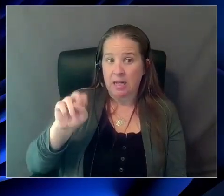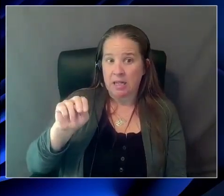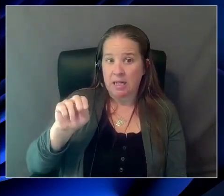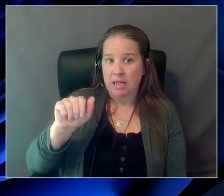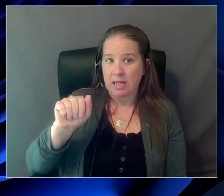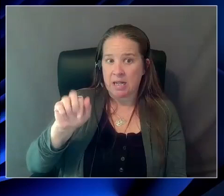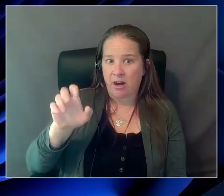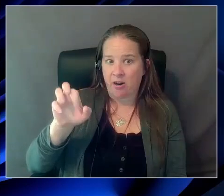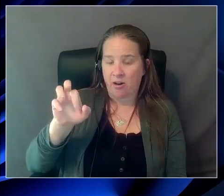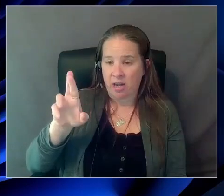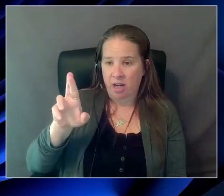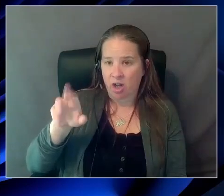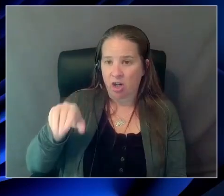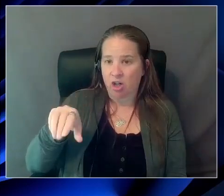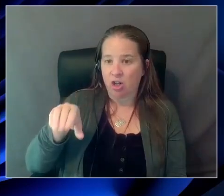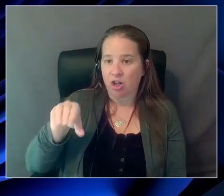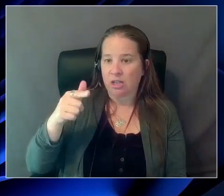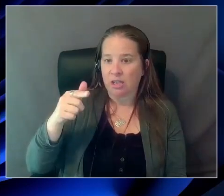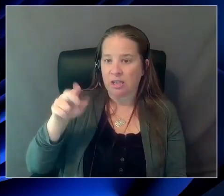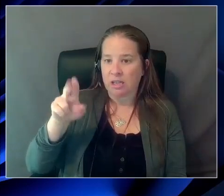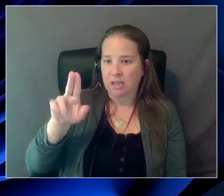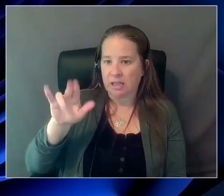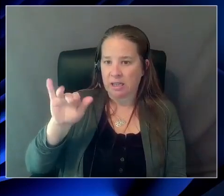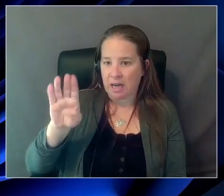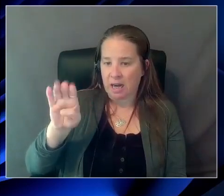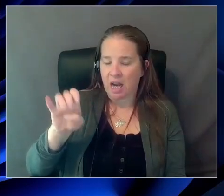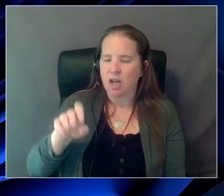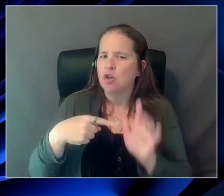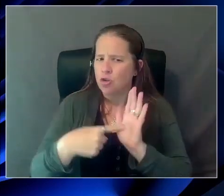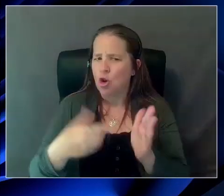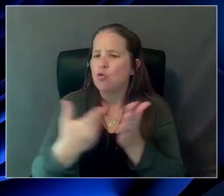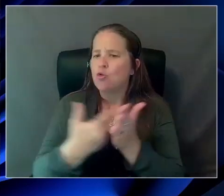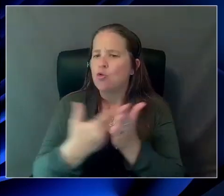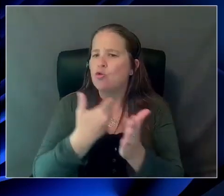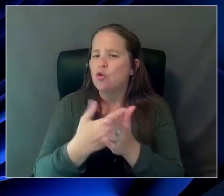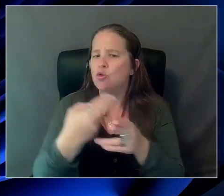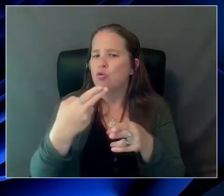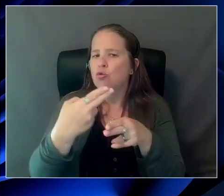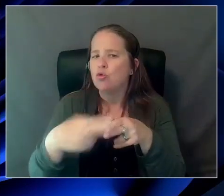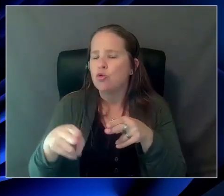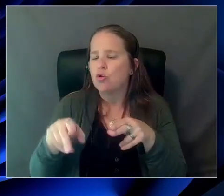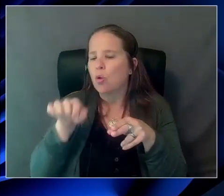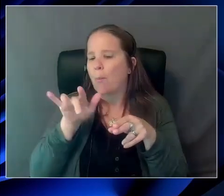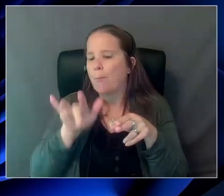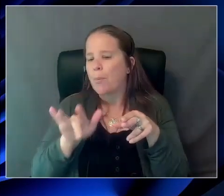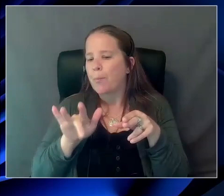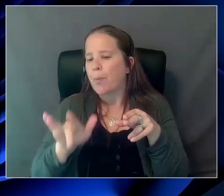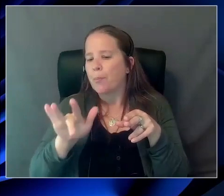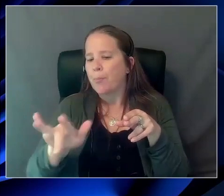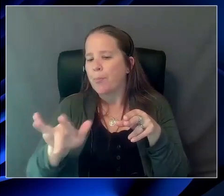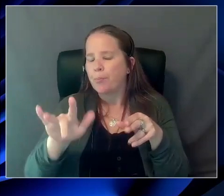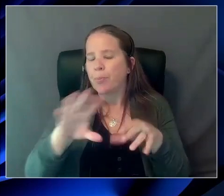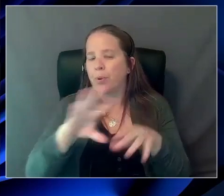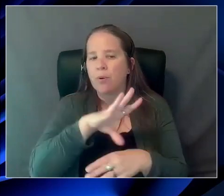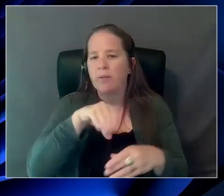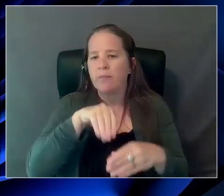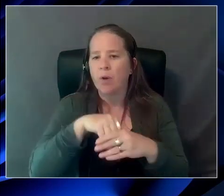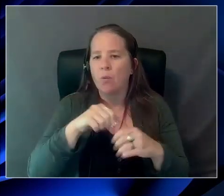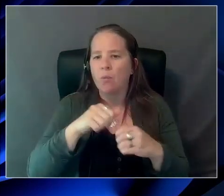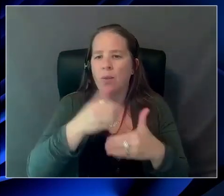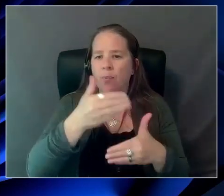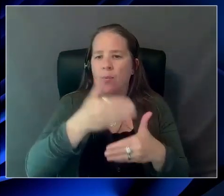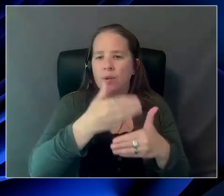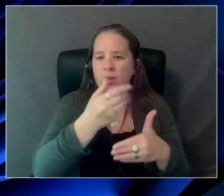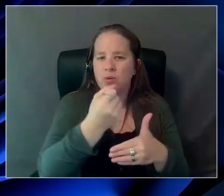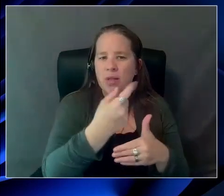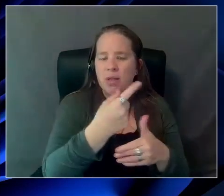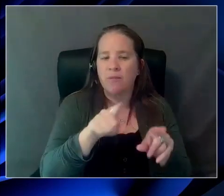And it documents some new shortcuts and touch gestures that are apart of windows 11 and narrator. With that, I think we are ready for some questions